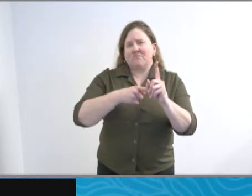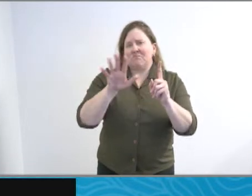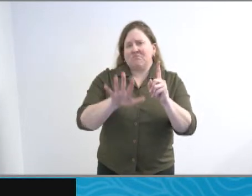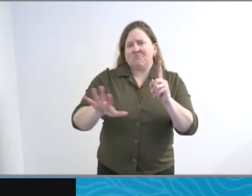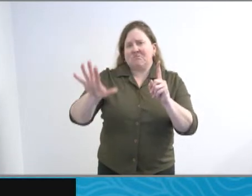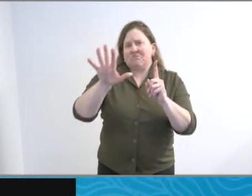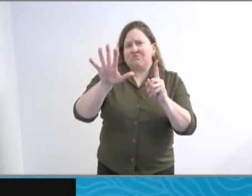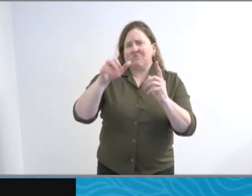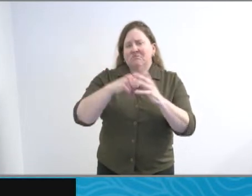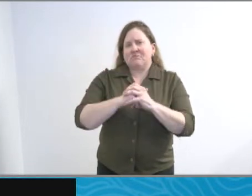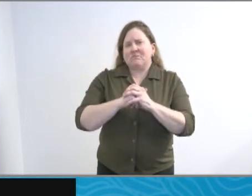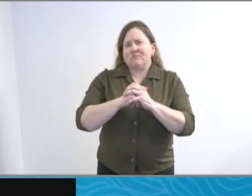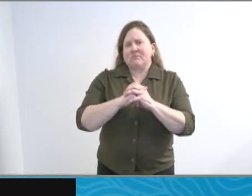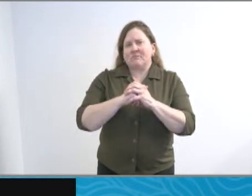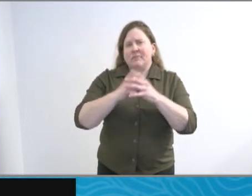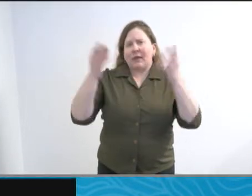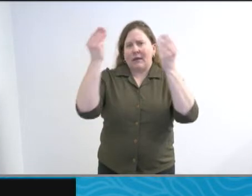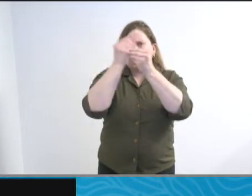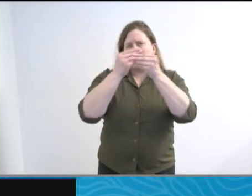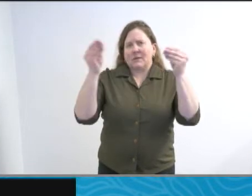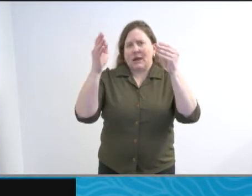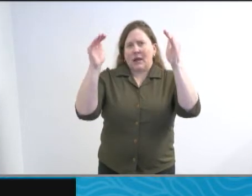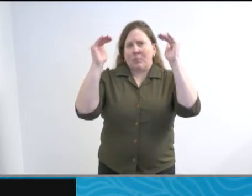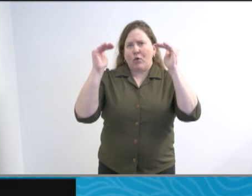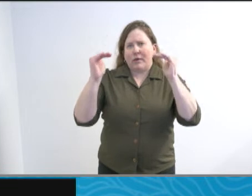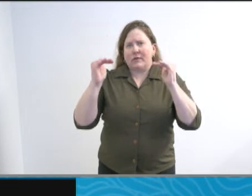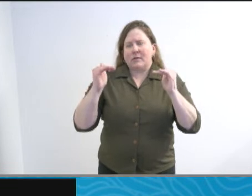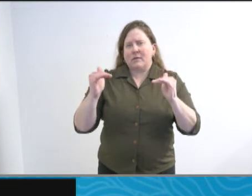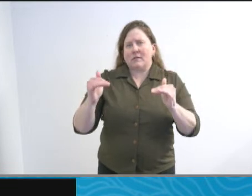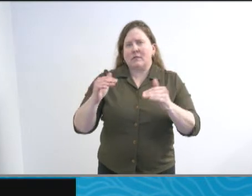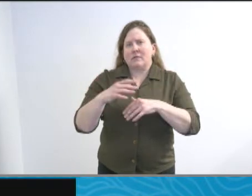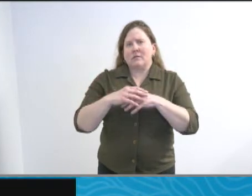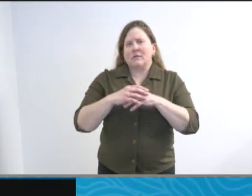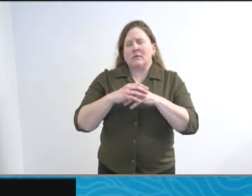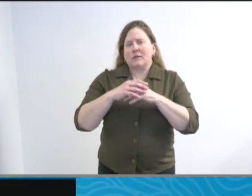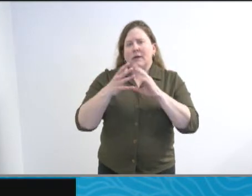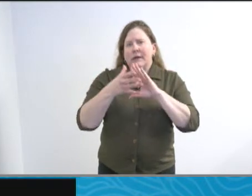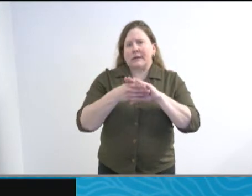And the data points from the visioning process really tell the story of how our team was targeted